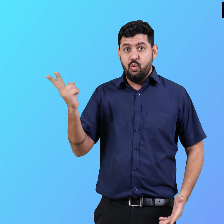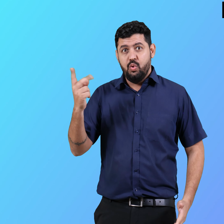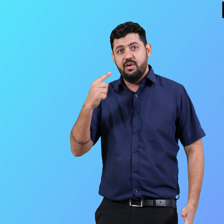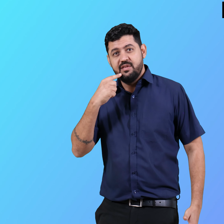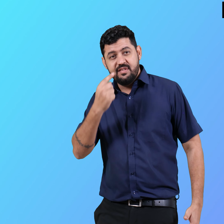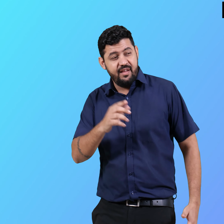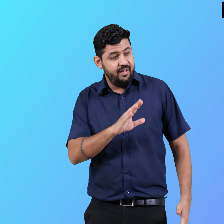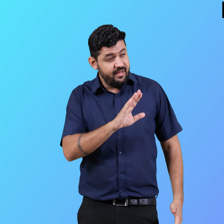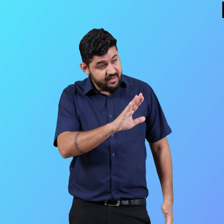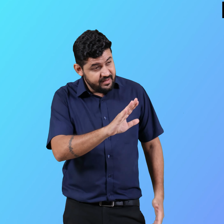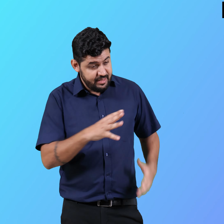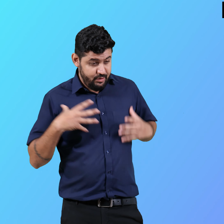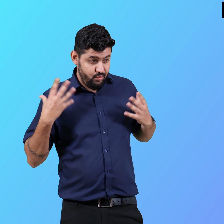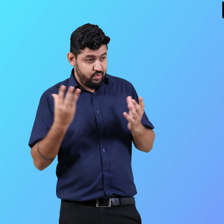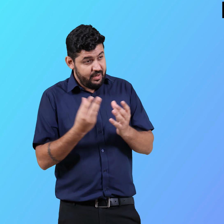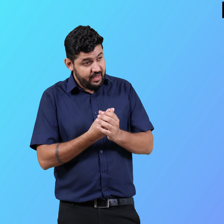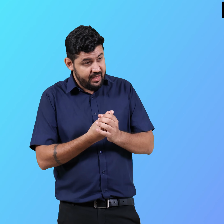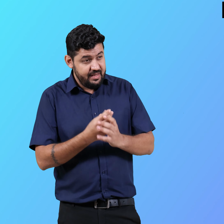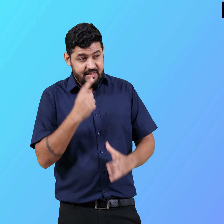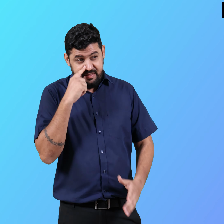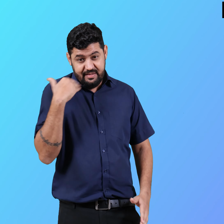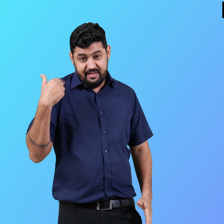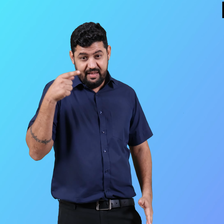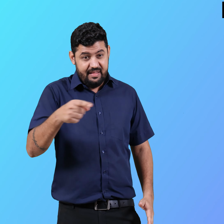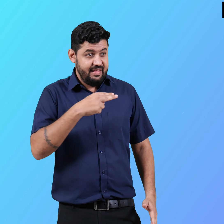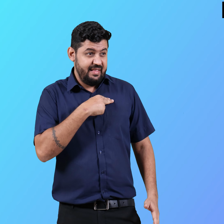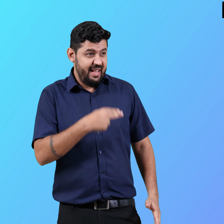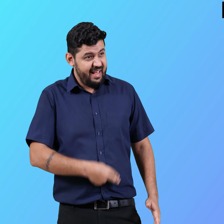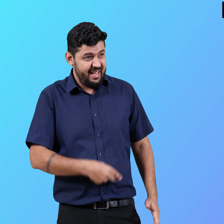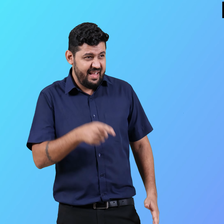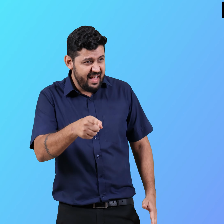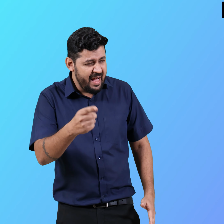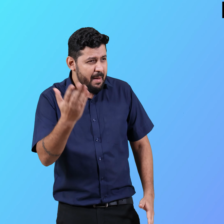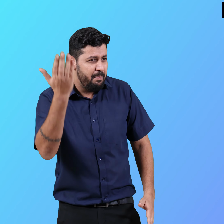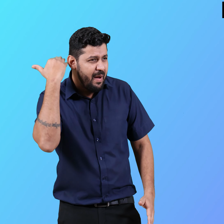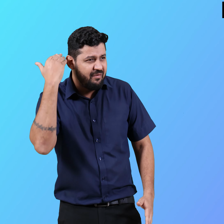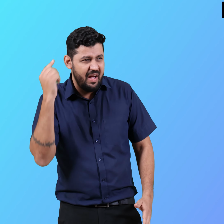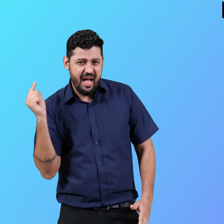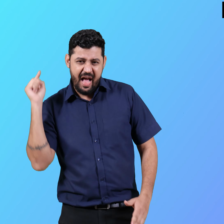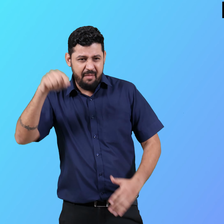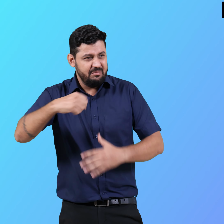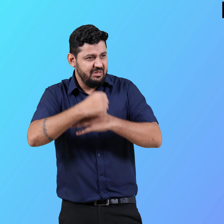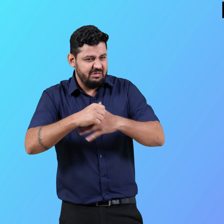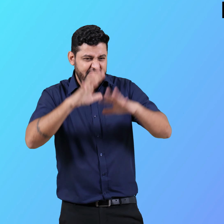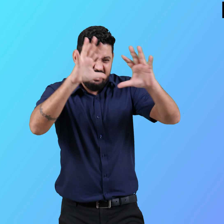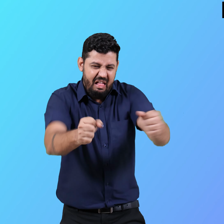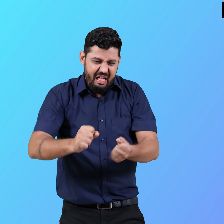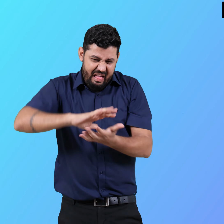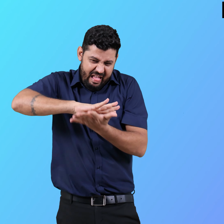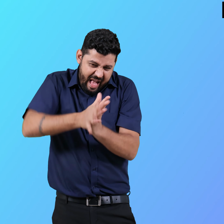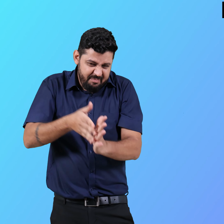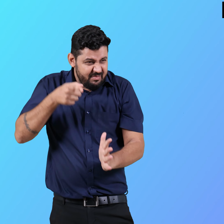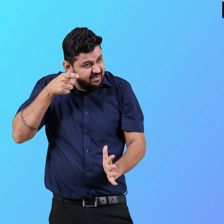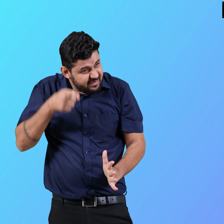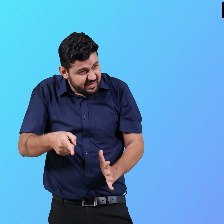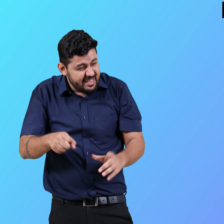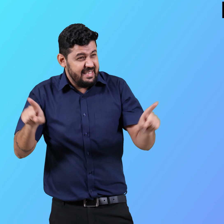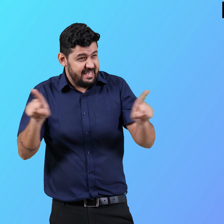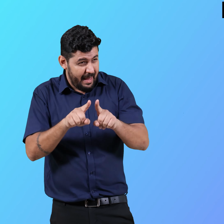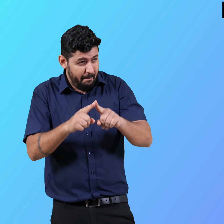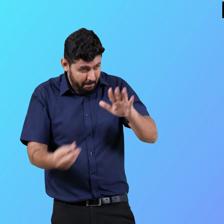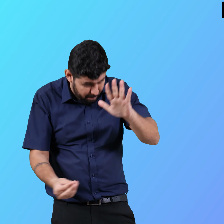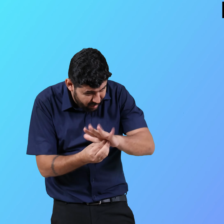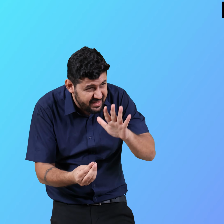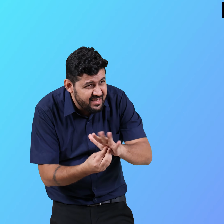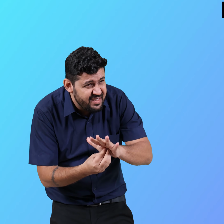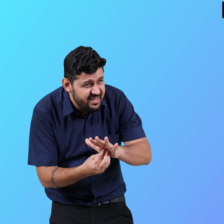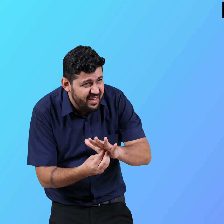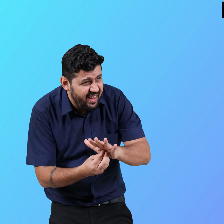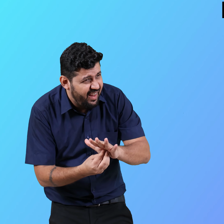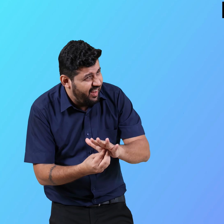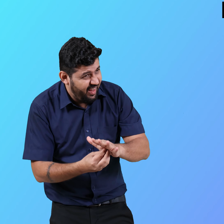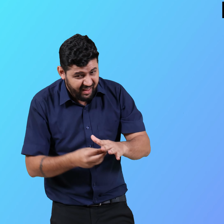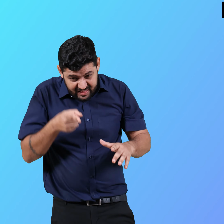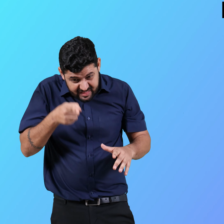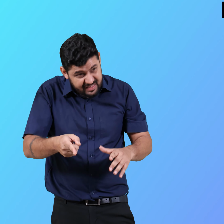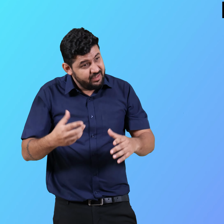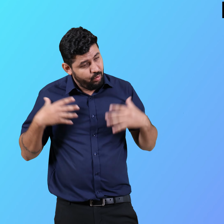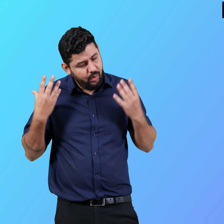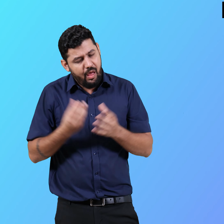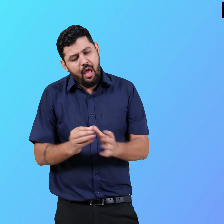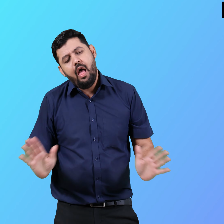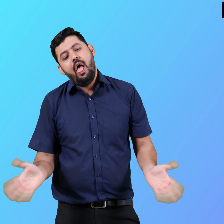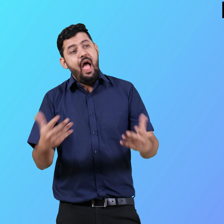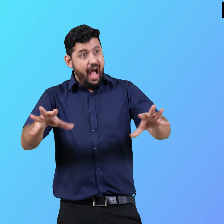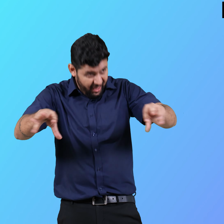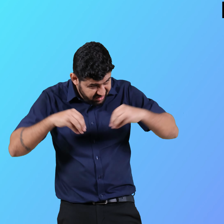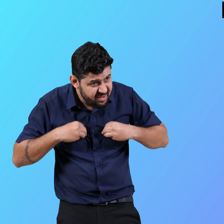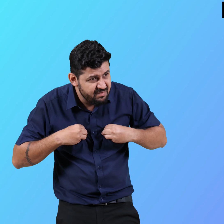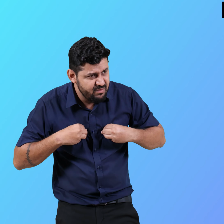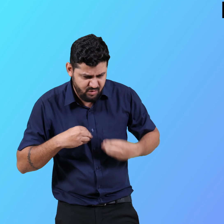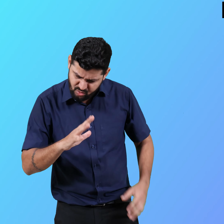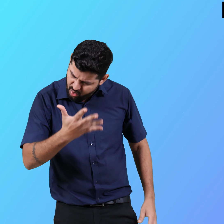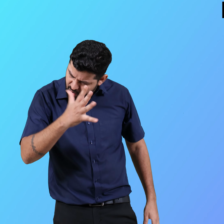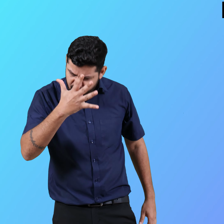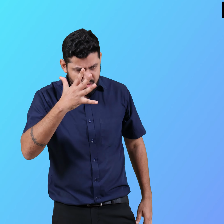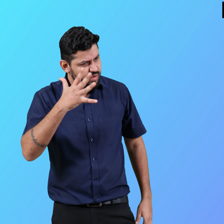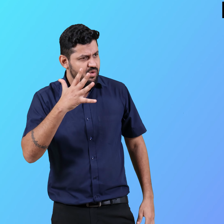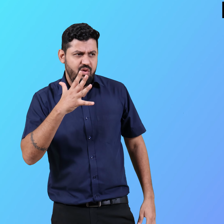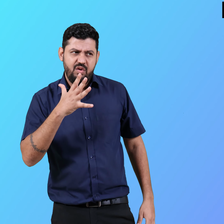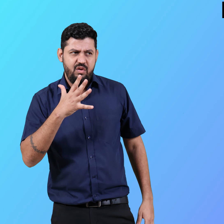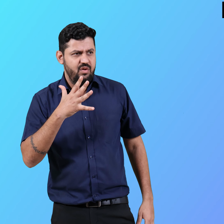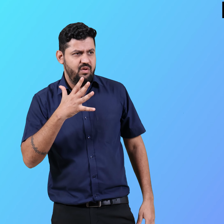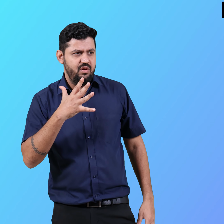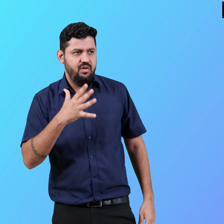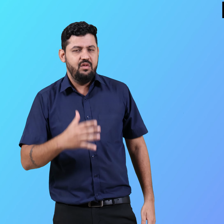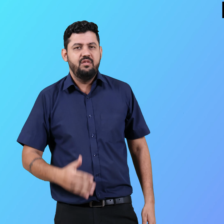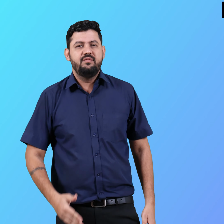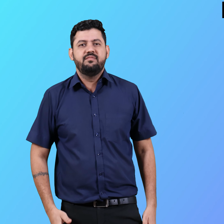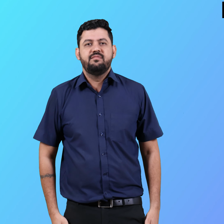But the brothers said, “We could not let these people treat our sister like a prostitute!”